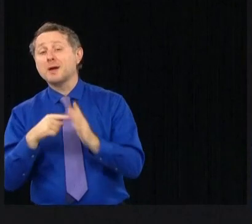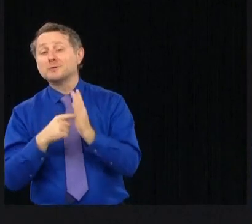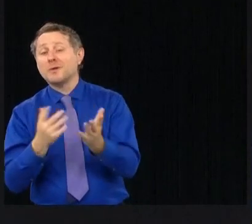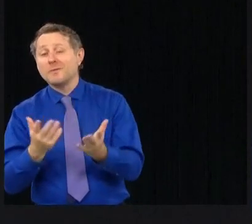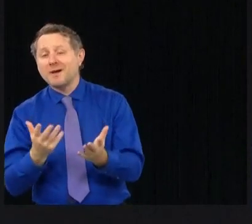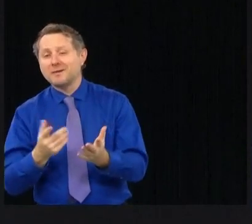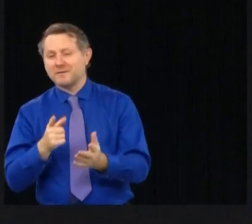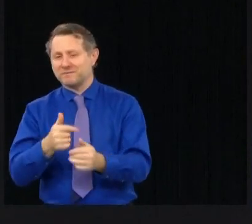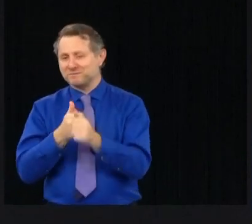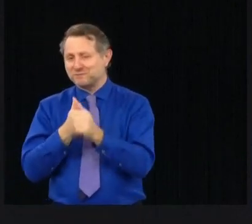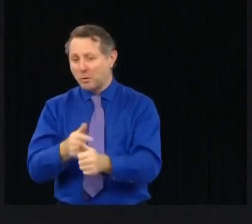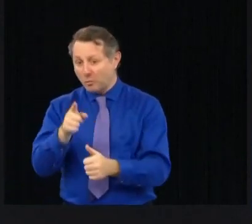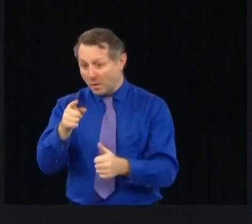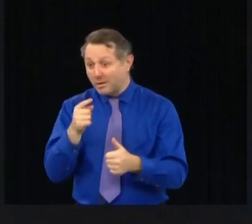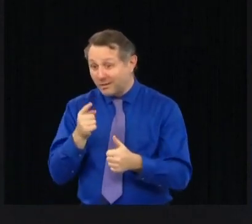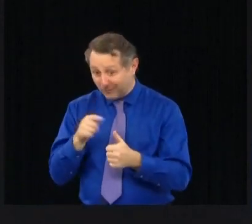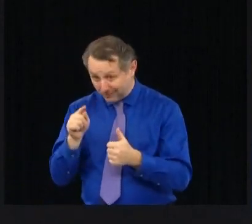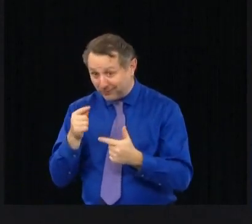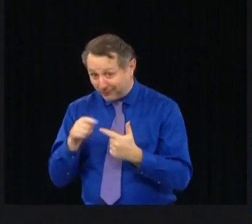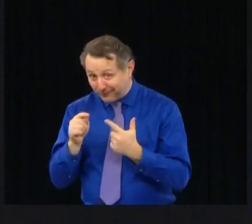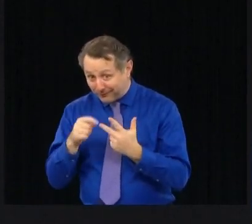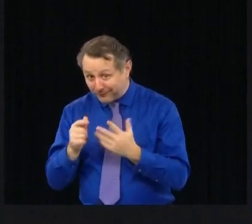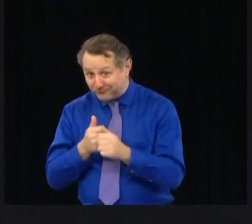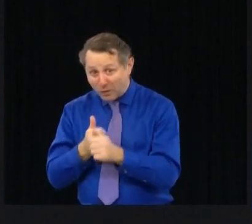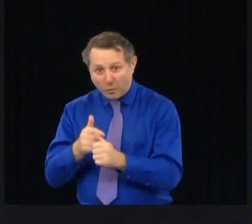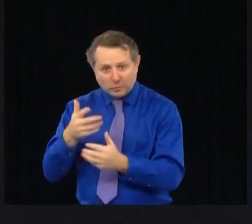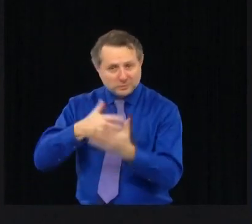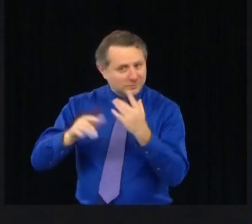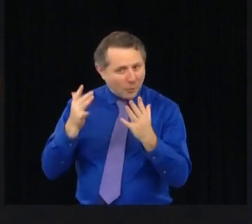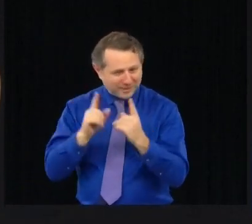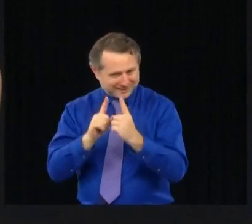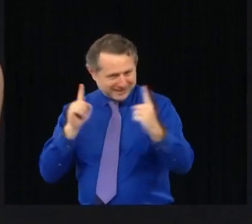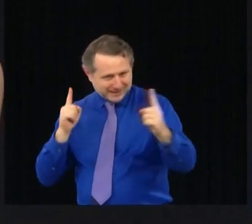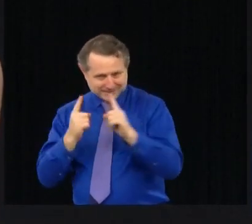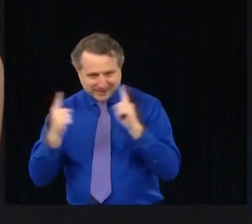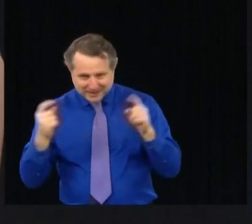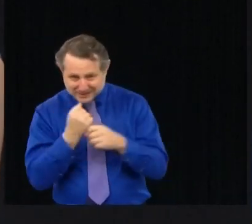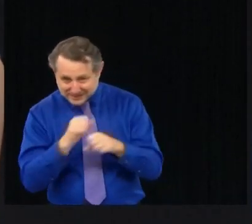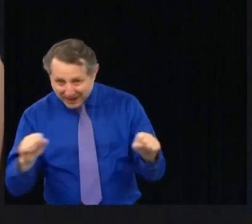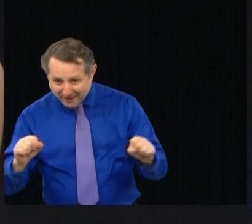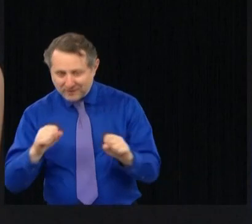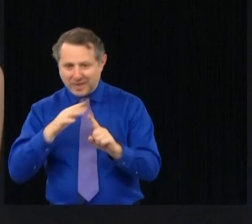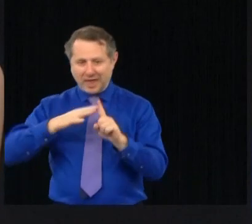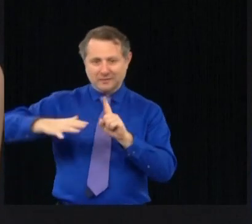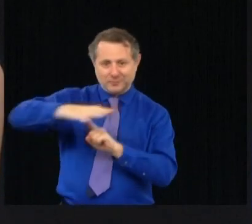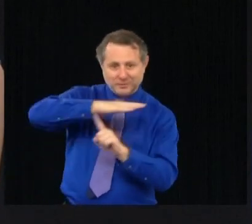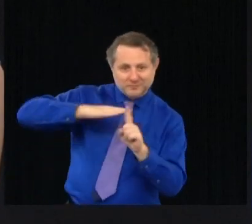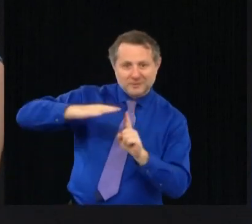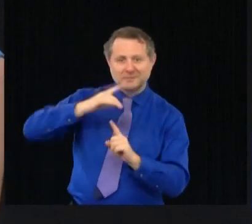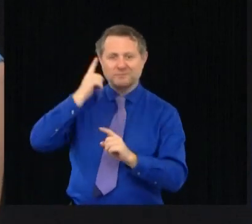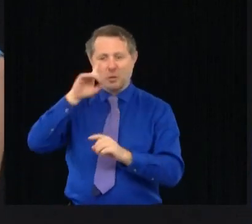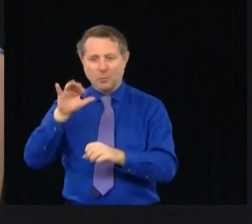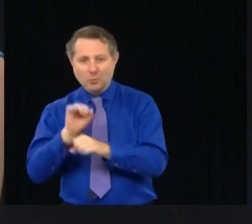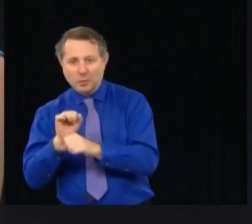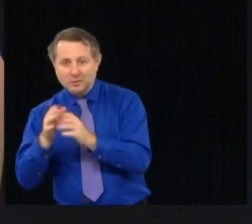THIS IS THE WAY THEY DEMONSTRATE THEY'RE ADD HEARING TO THE OVERALL GUIDELINES AND IT CAN BE A CHECK ON BUSINESS REVIEW.